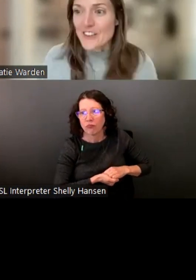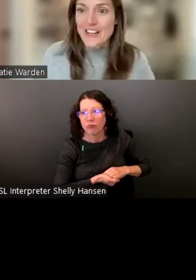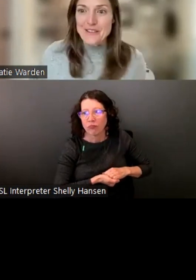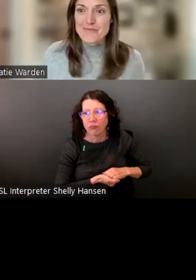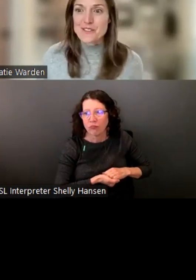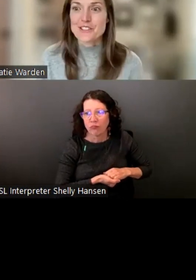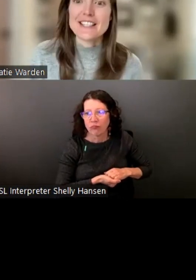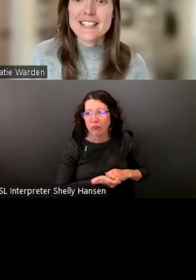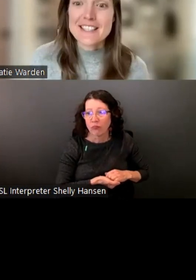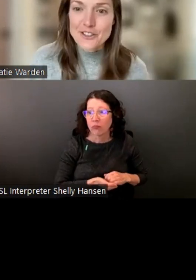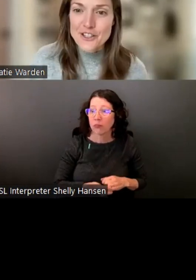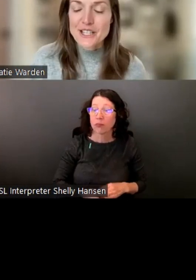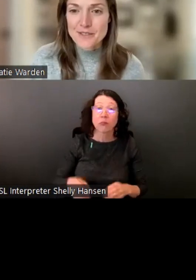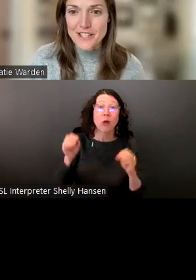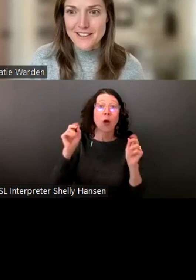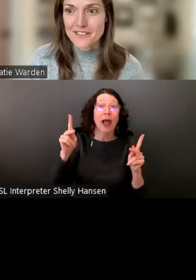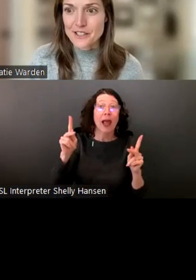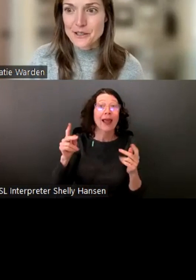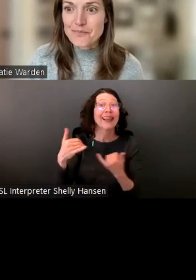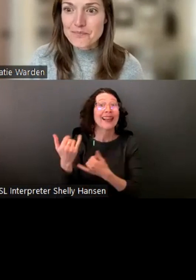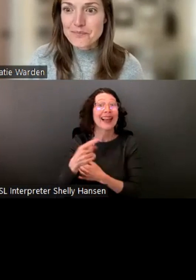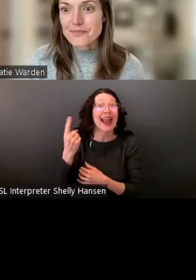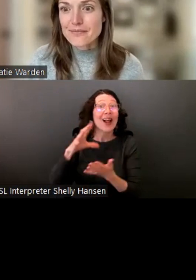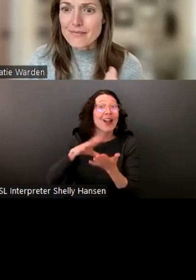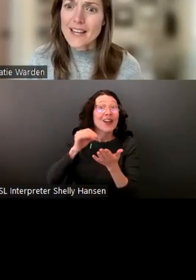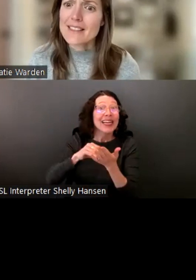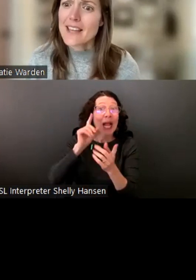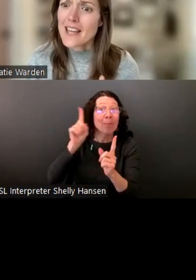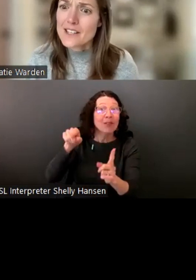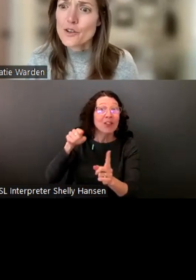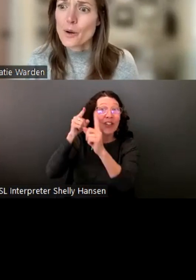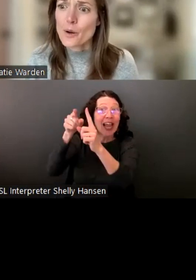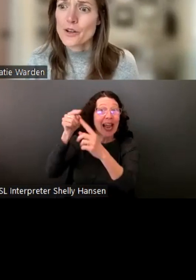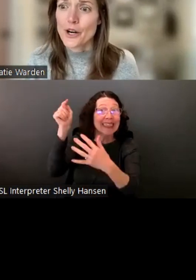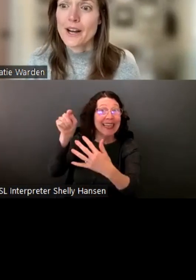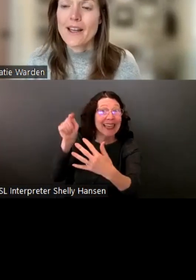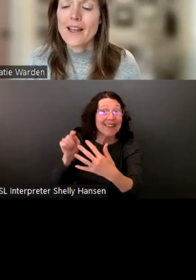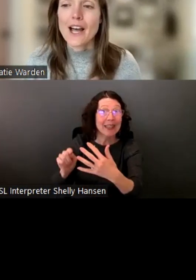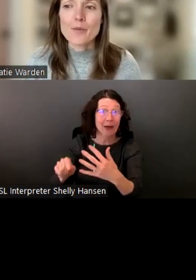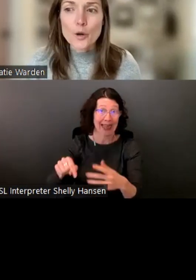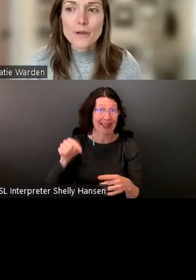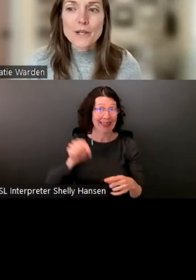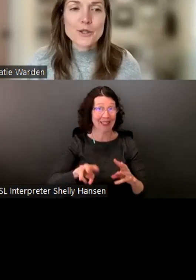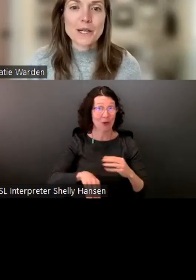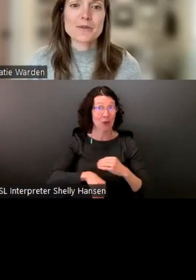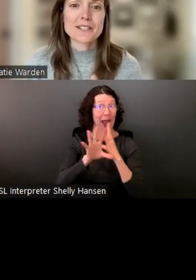Okay, so today's learning objectives, at the end of the webinar, I'm hoping you'll be able